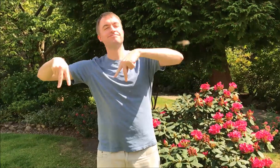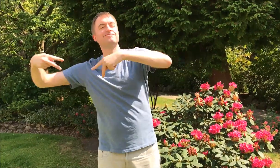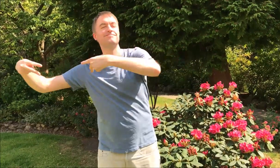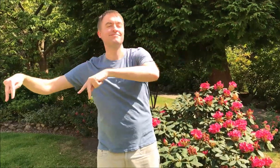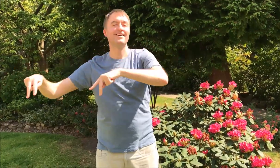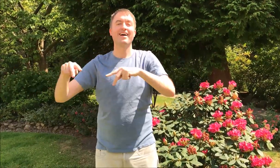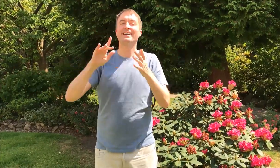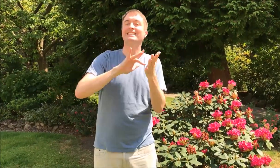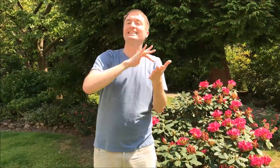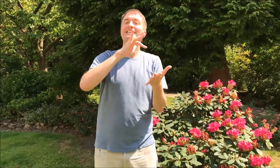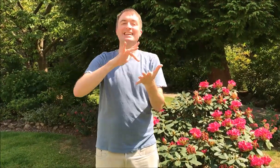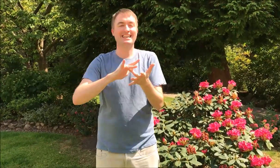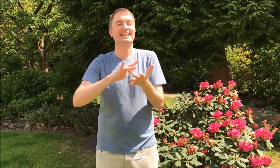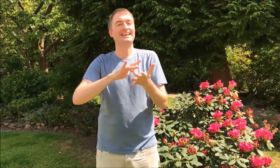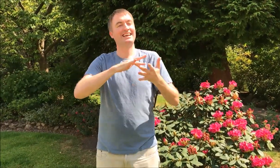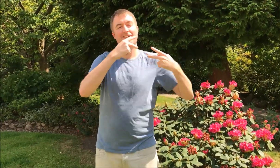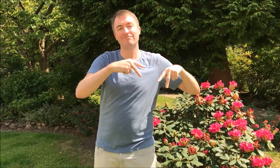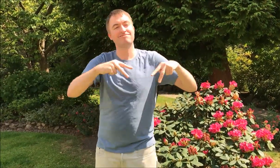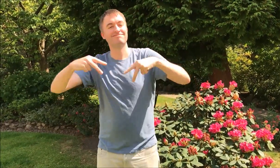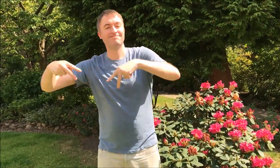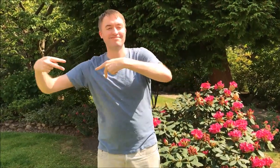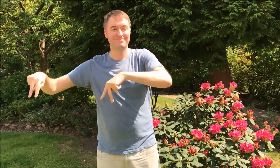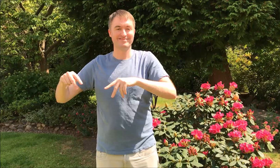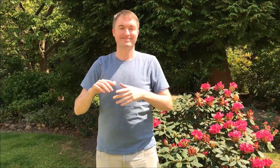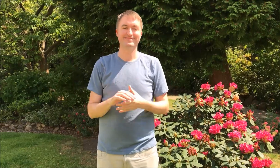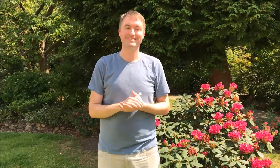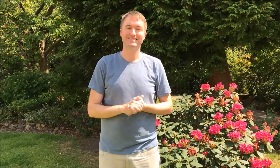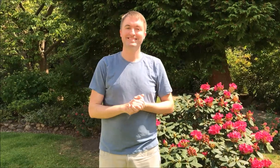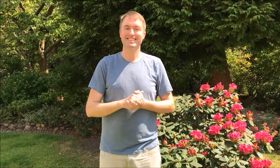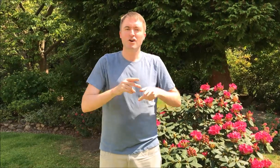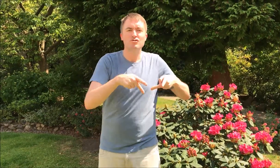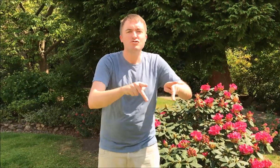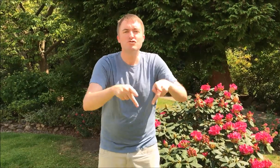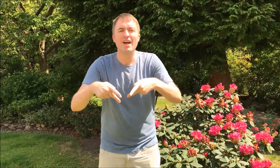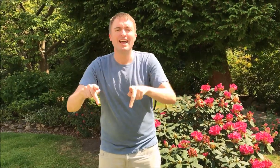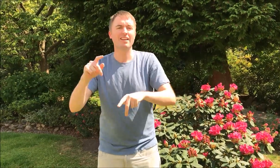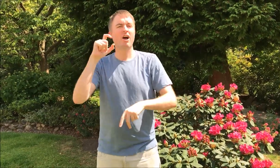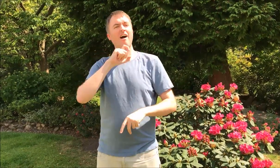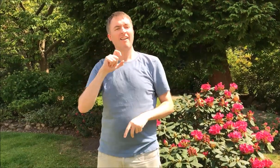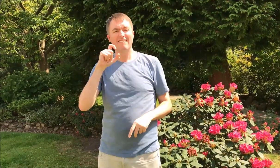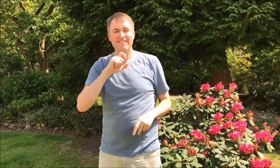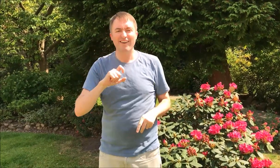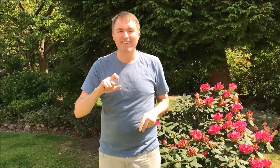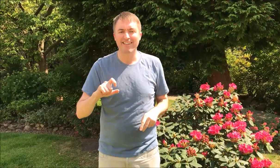the city streets. I saw the streets a mass of colour